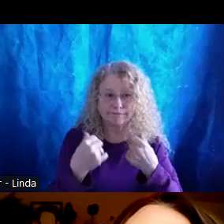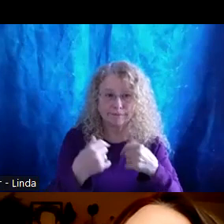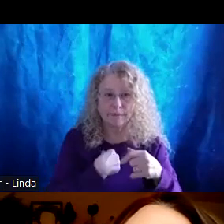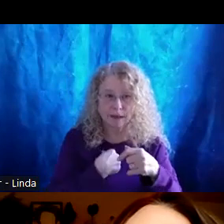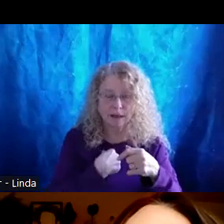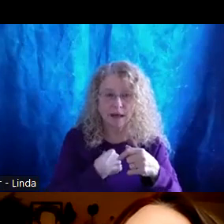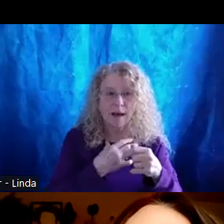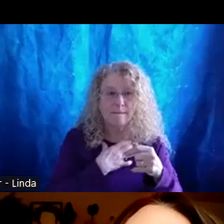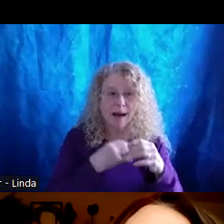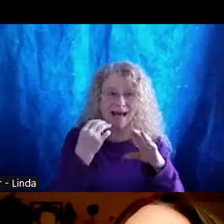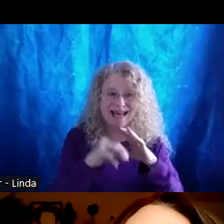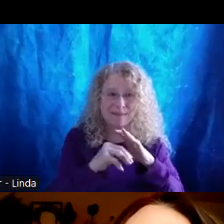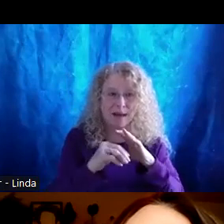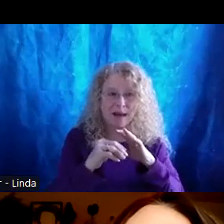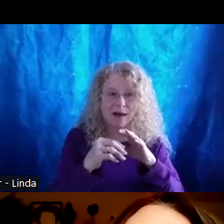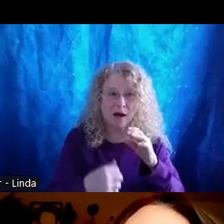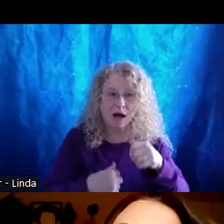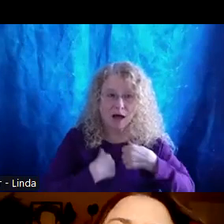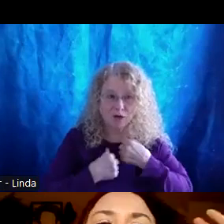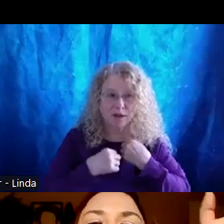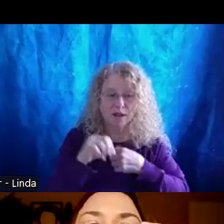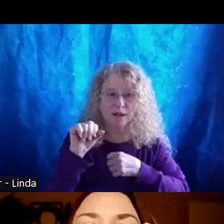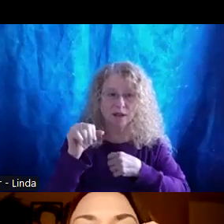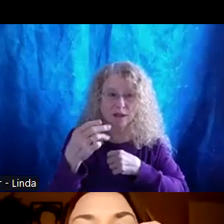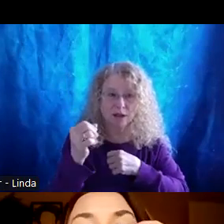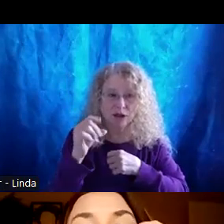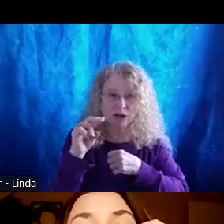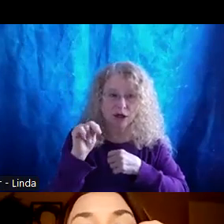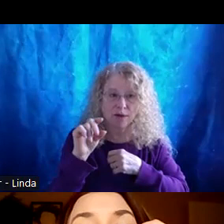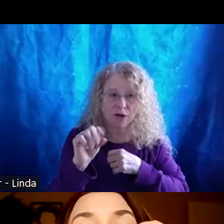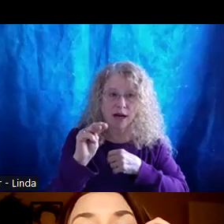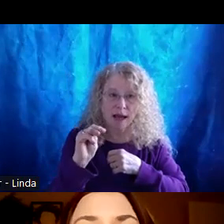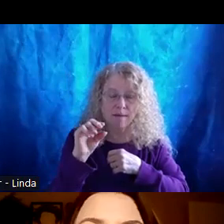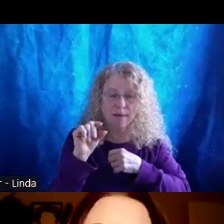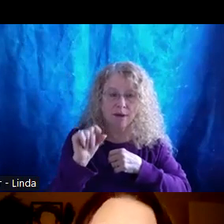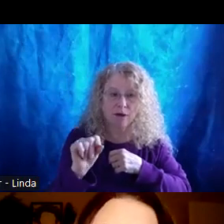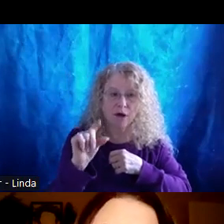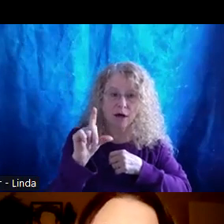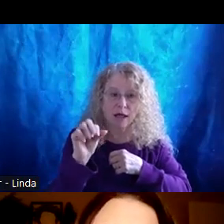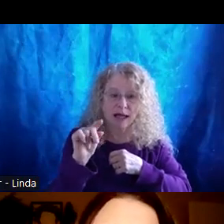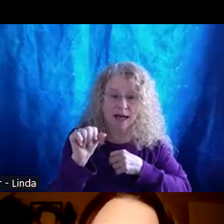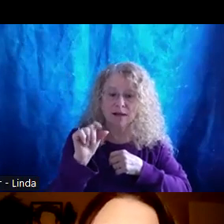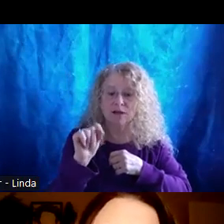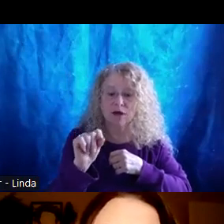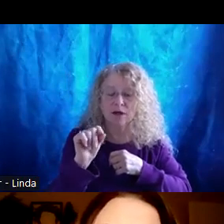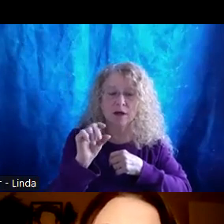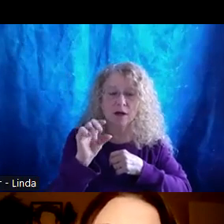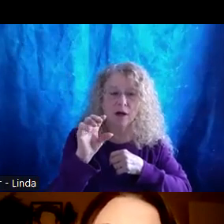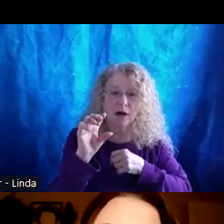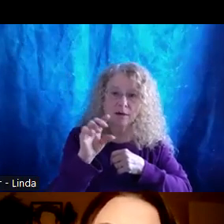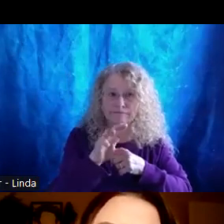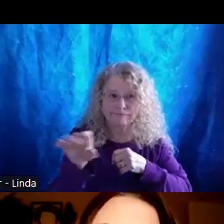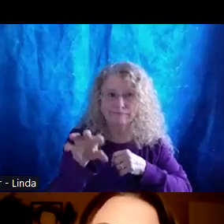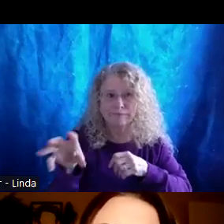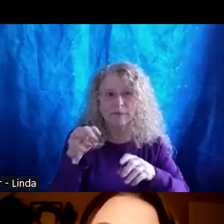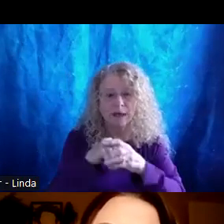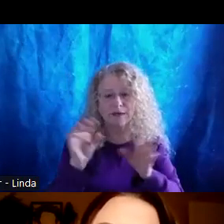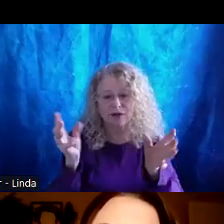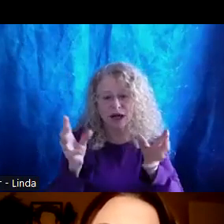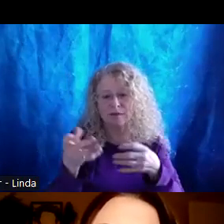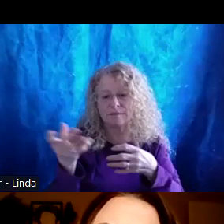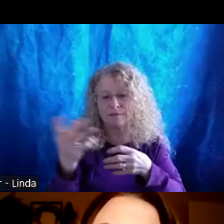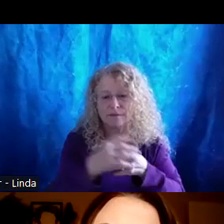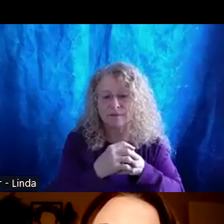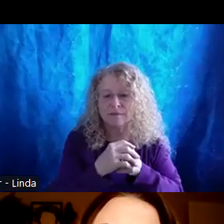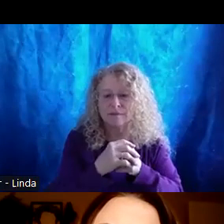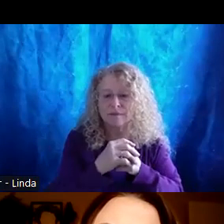MY E-MAIL ADDRESS IS SHARON DOT M DOT LANDIS @ ODHS OHA DOT OREGON DOT GOV -- OR YOU CAN